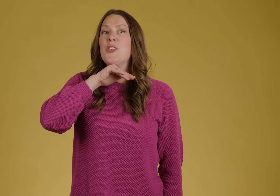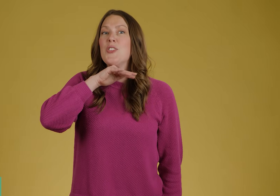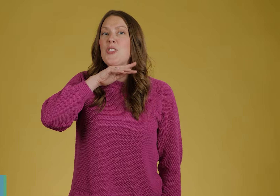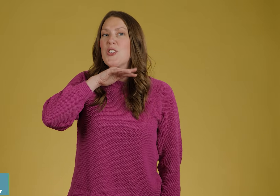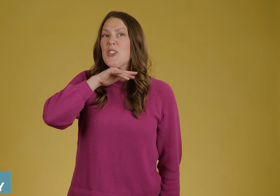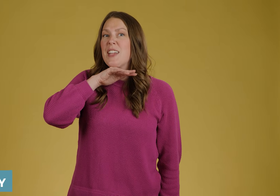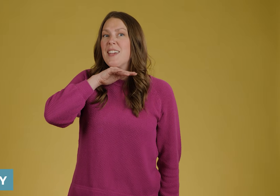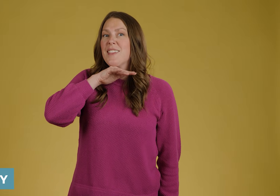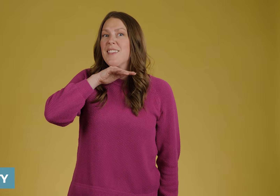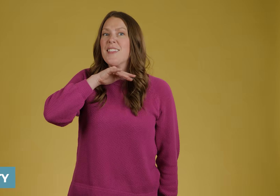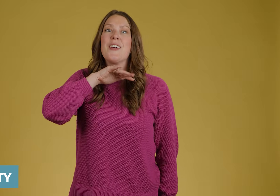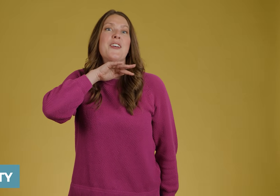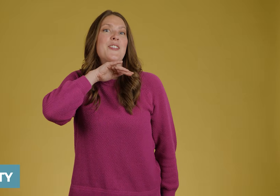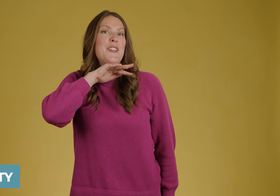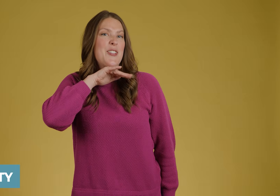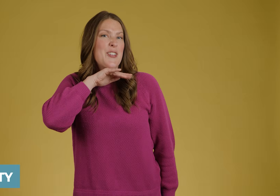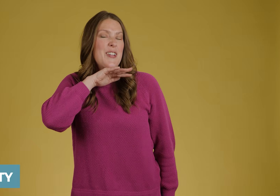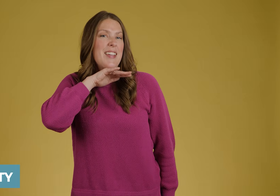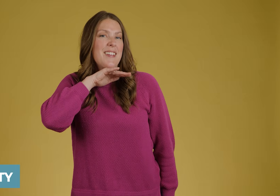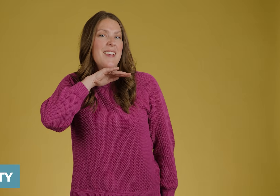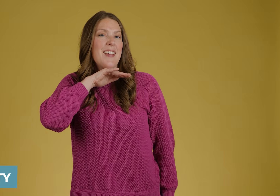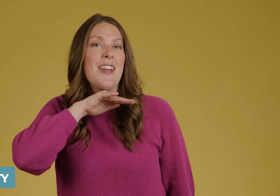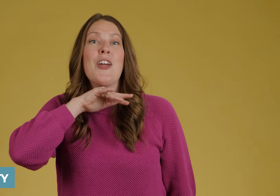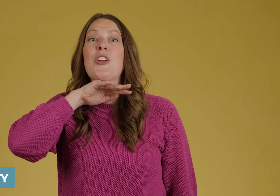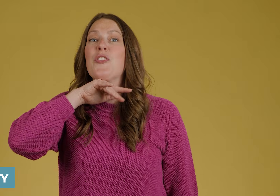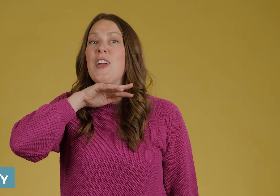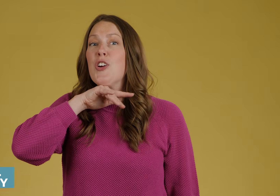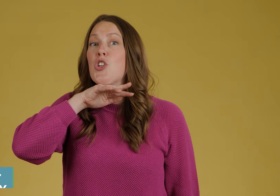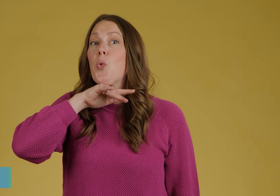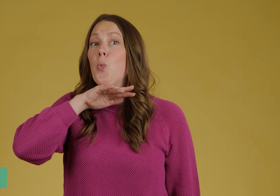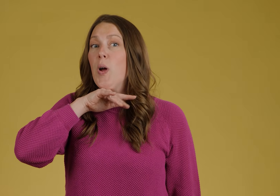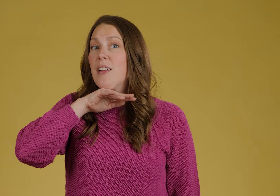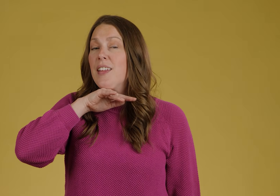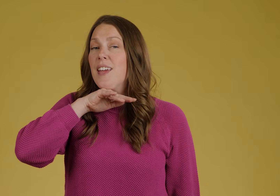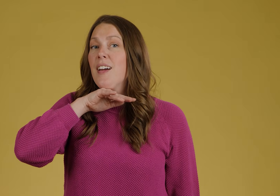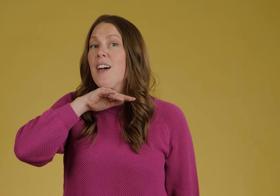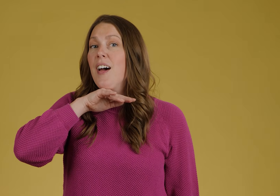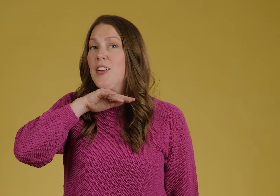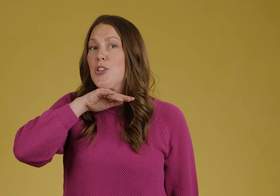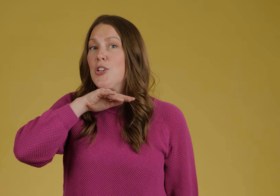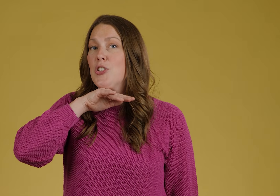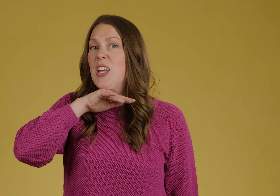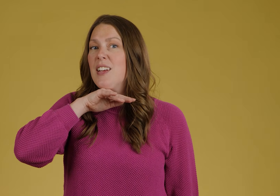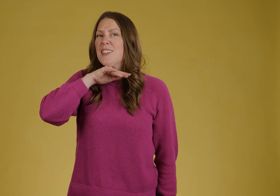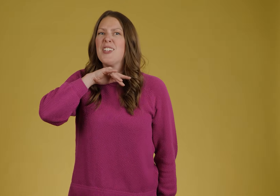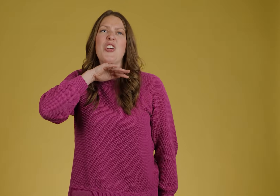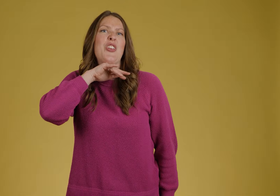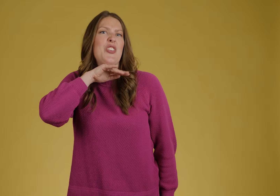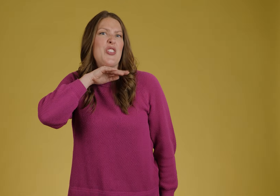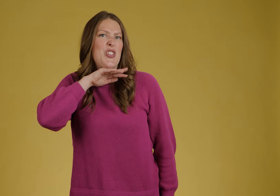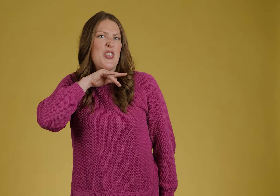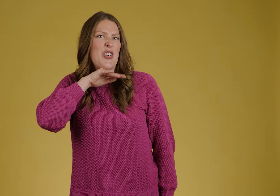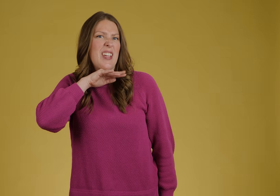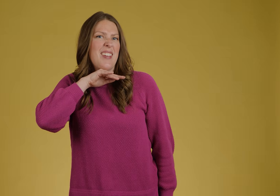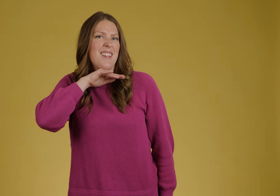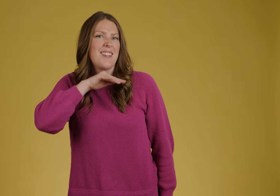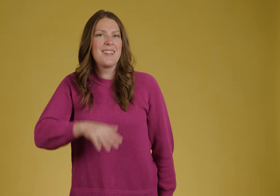Dirty, dirty. Your fingers are wiggling under your chin. Dirty.